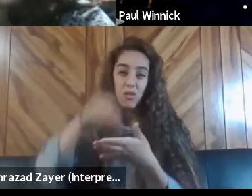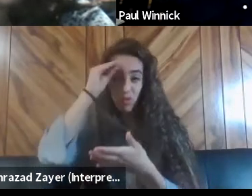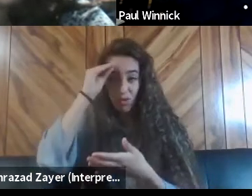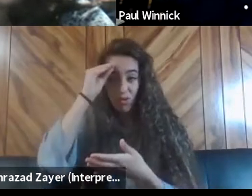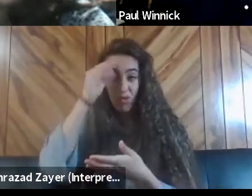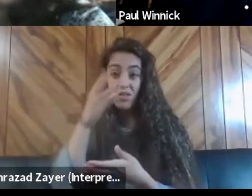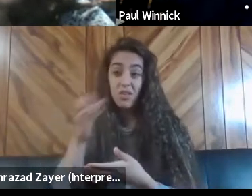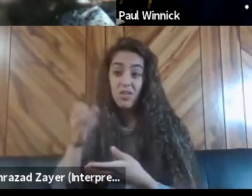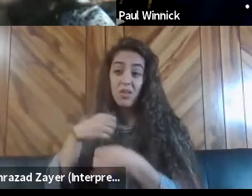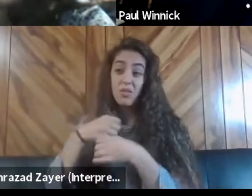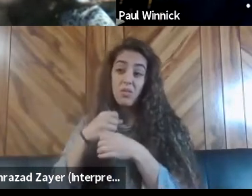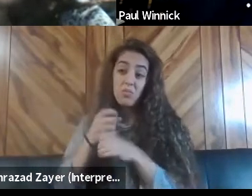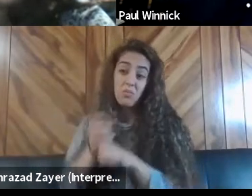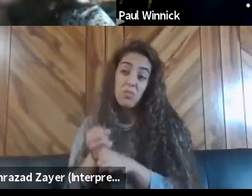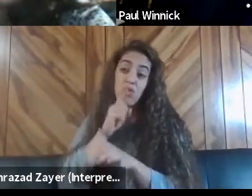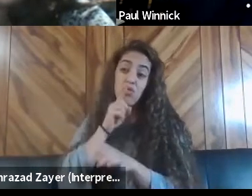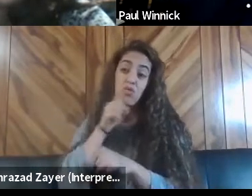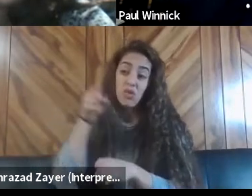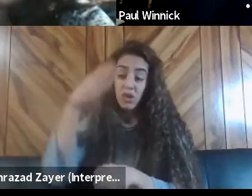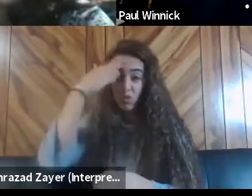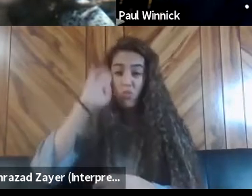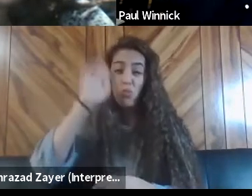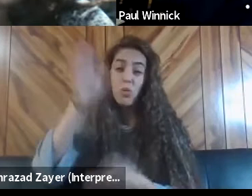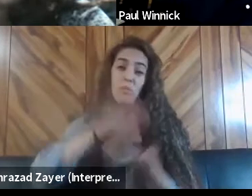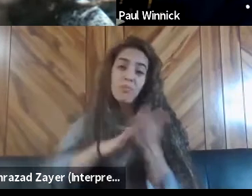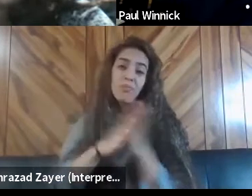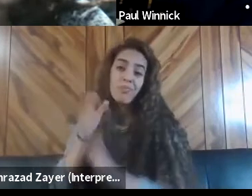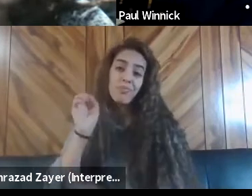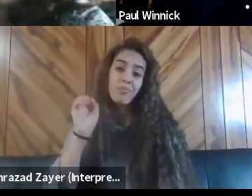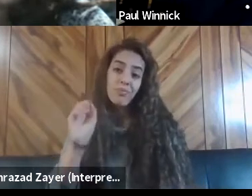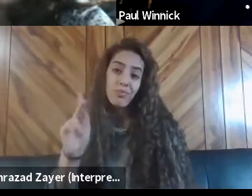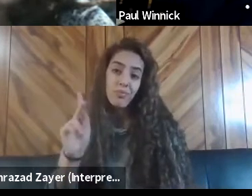be okay. You know, so it's almost like you have to hide